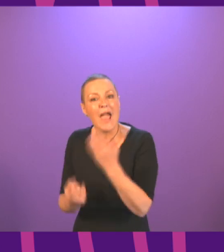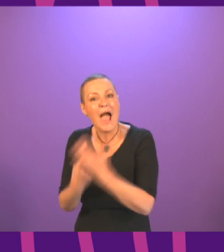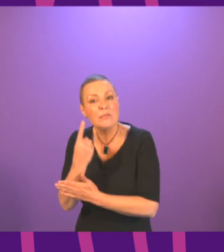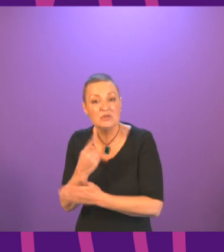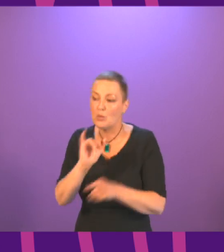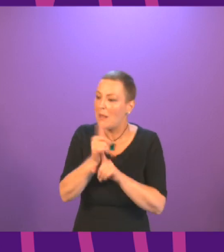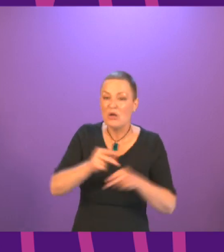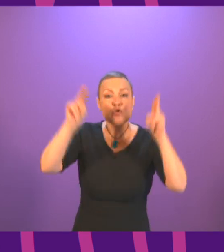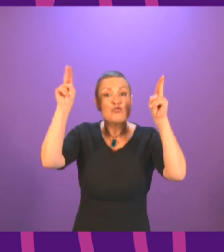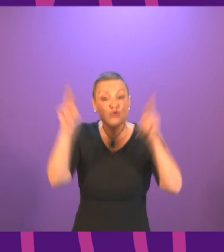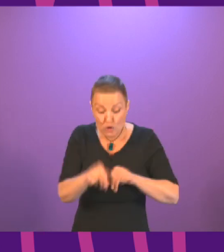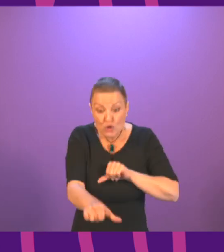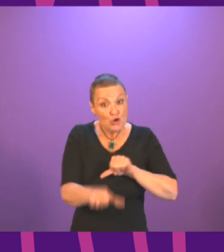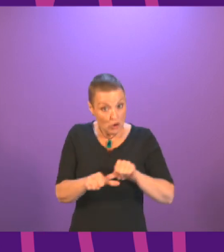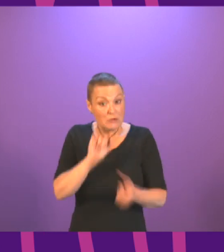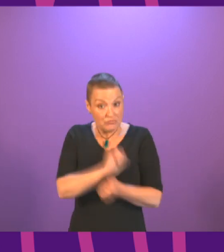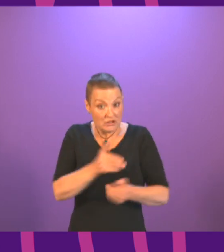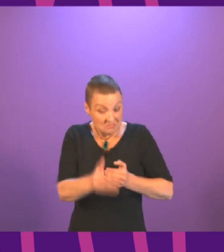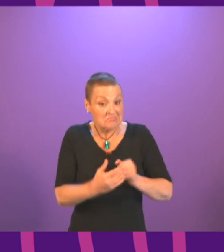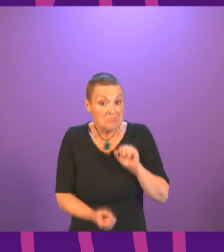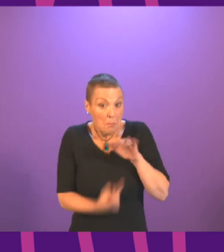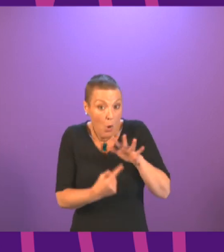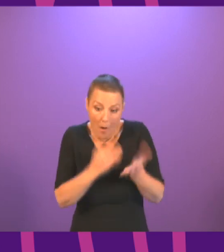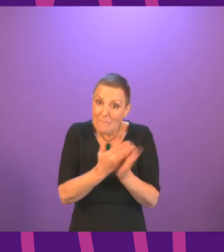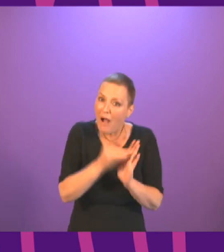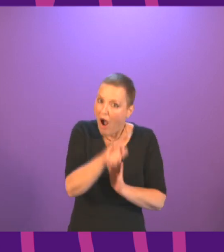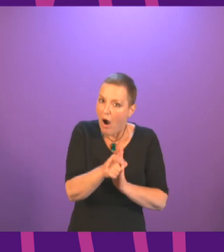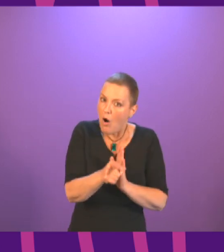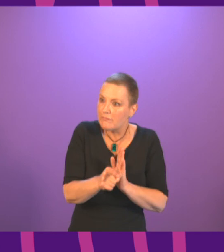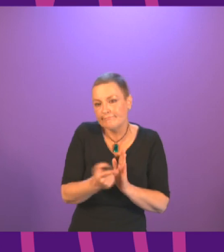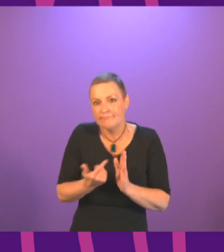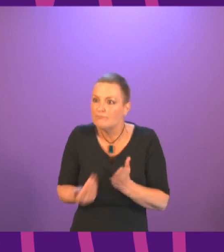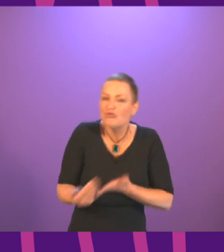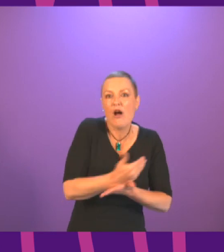of that, reducing short-term prison sentences is an important part of it and making sure